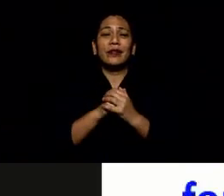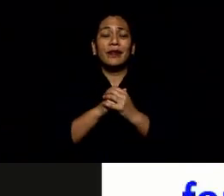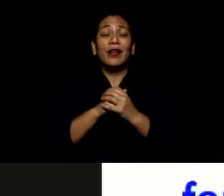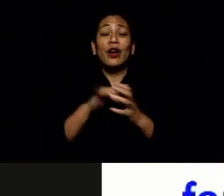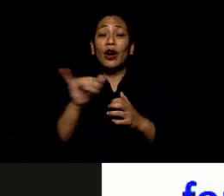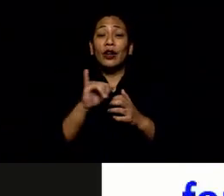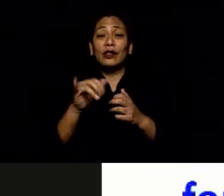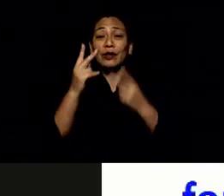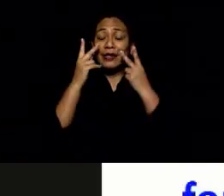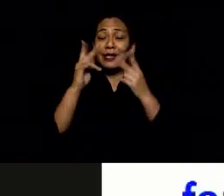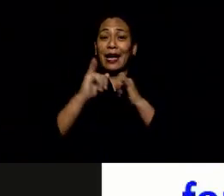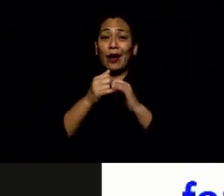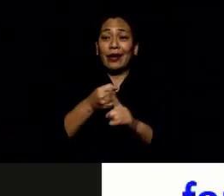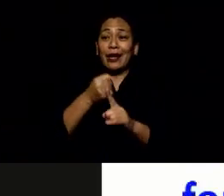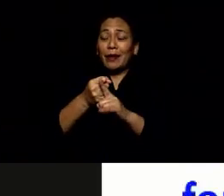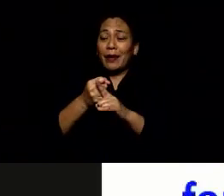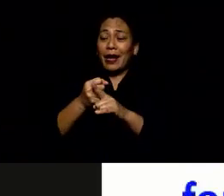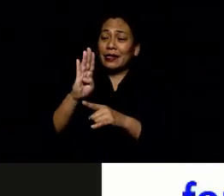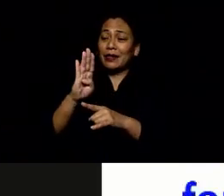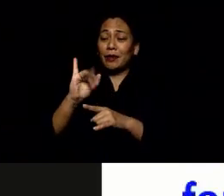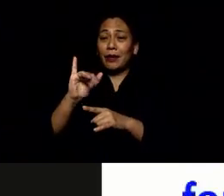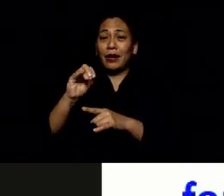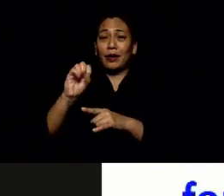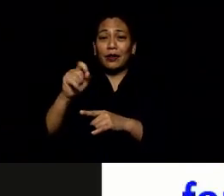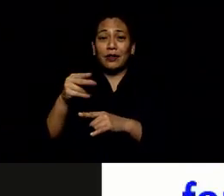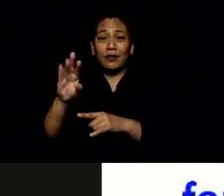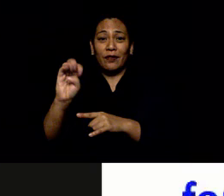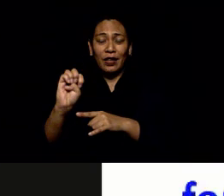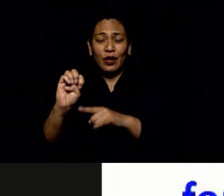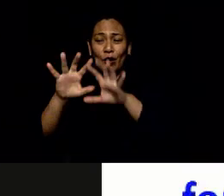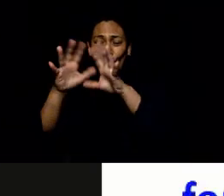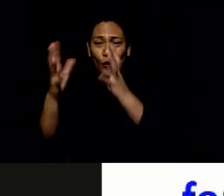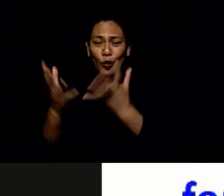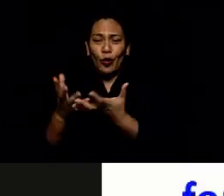impacts on biosphere, which affects the resources that we can use that